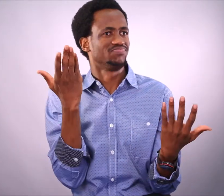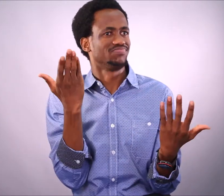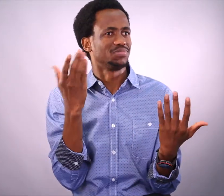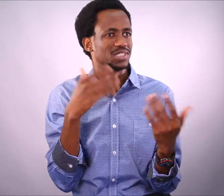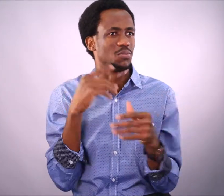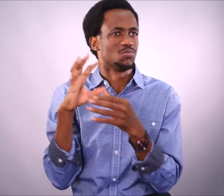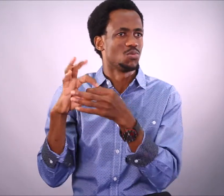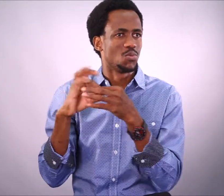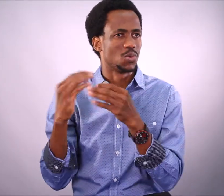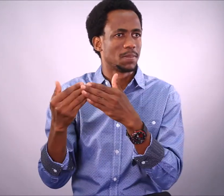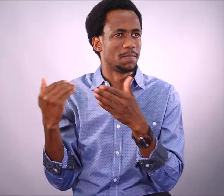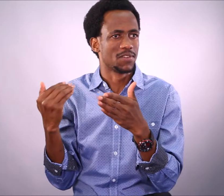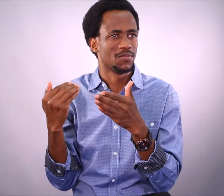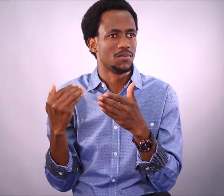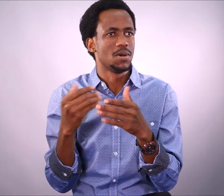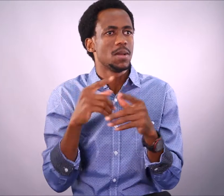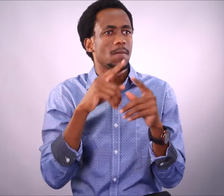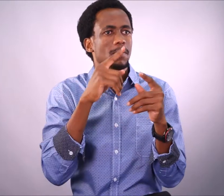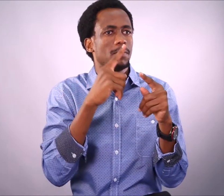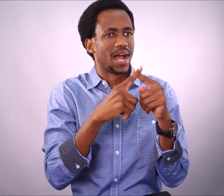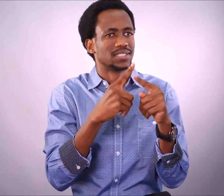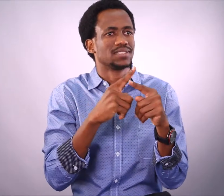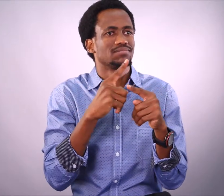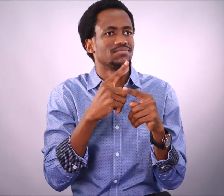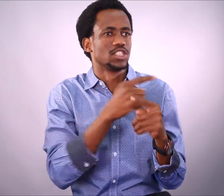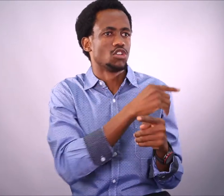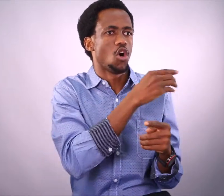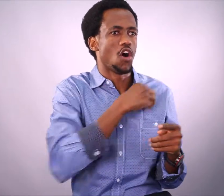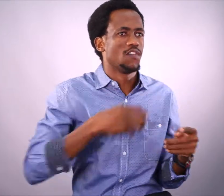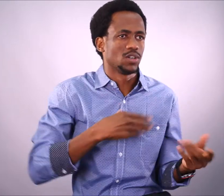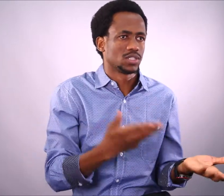and help me be successful. And so I decided to become involved.